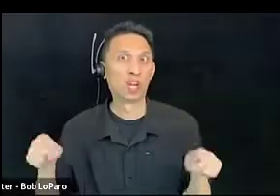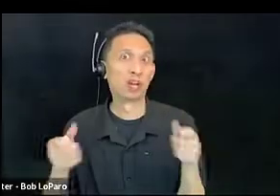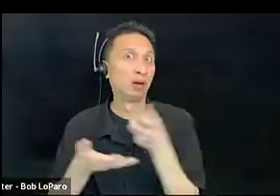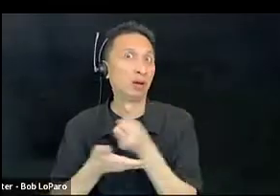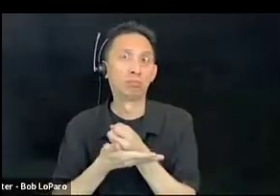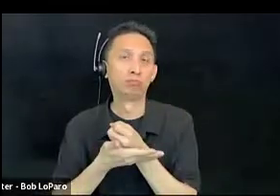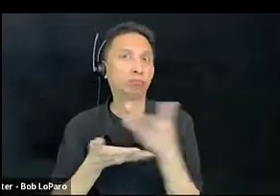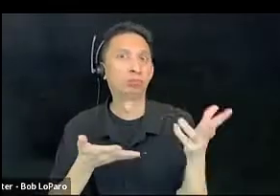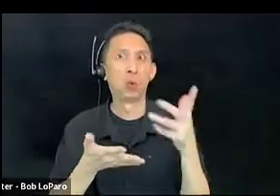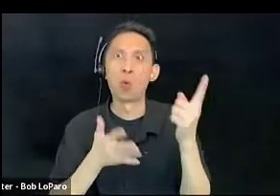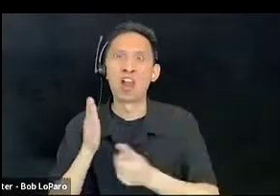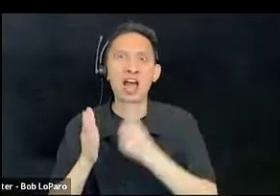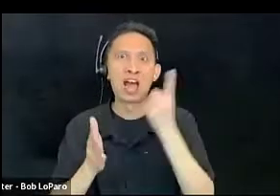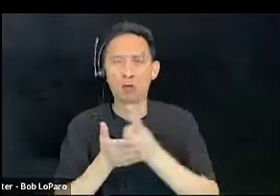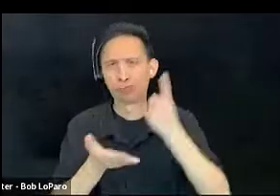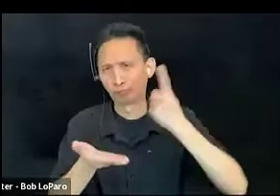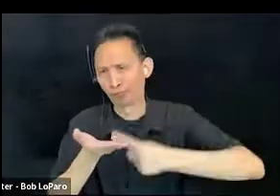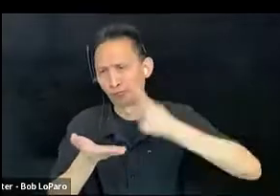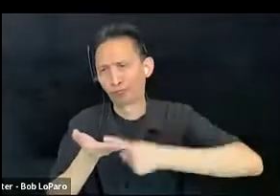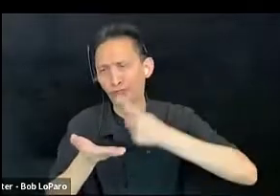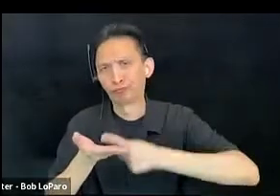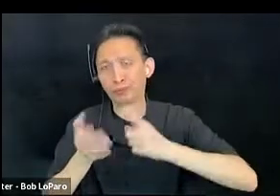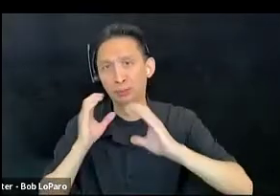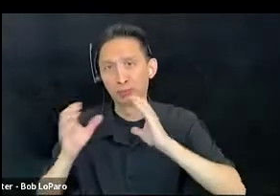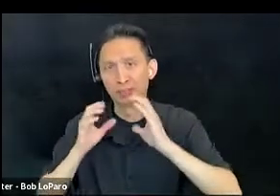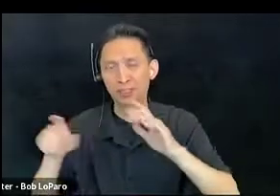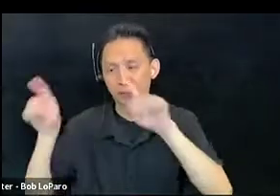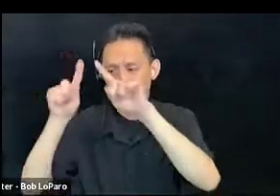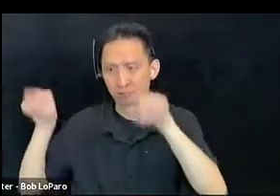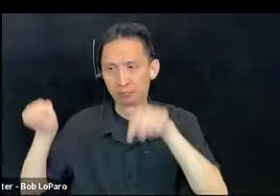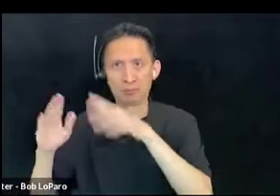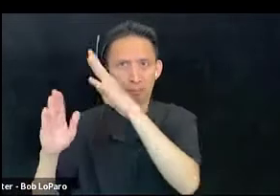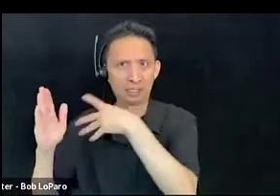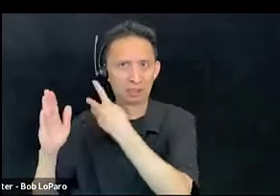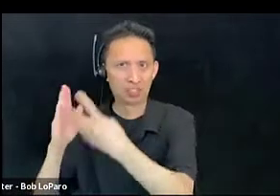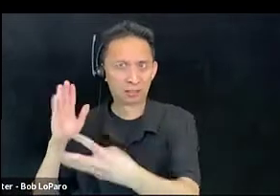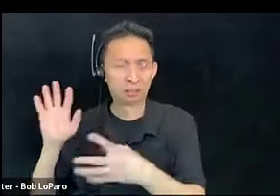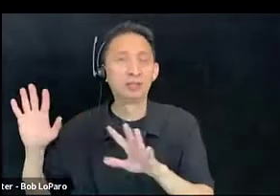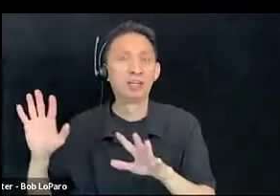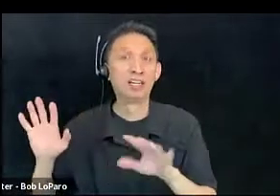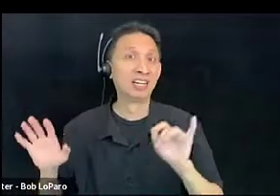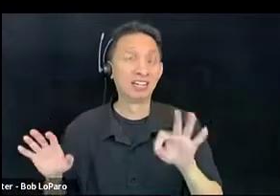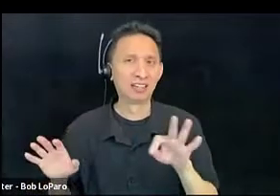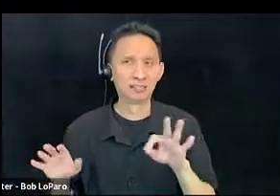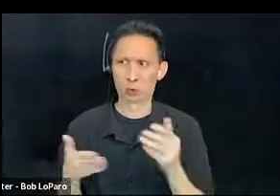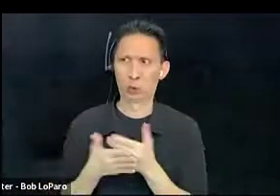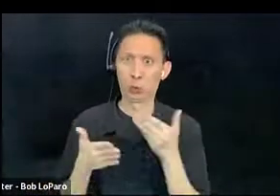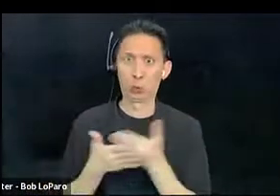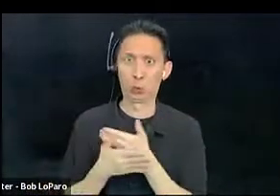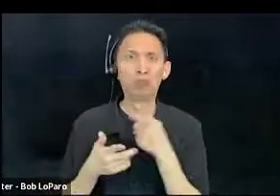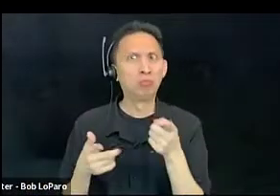but if you are not familiar with it, I would definitely go and check it out. A lot of what I'm going to be discussing